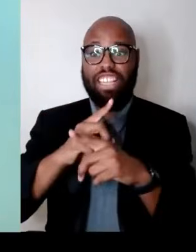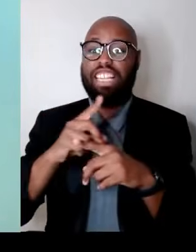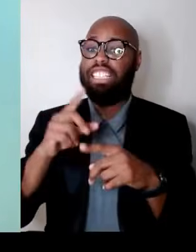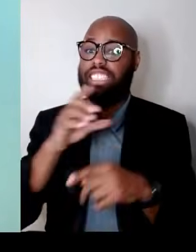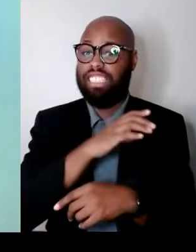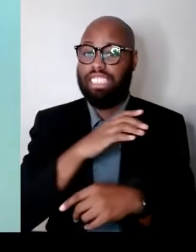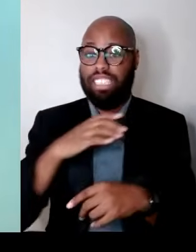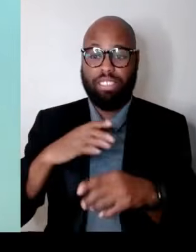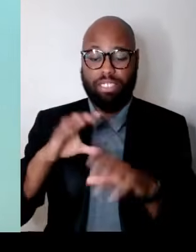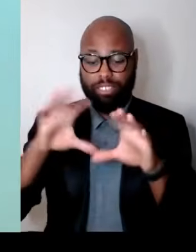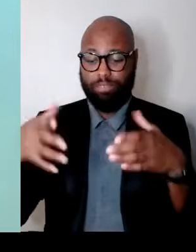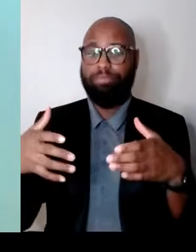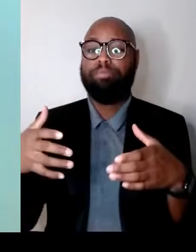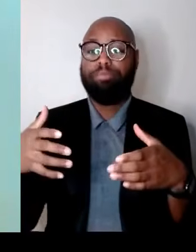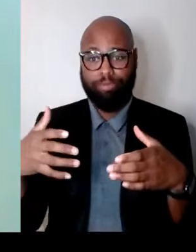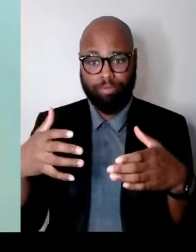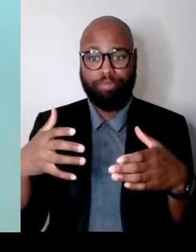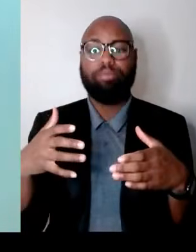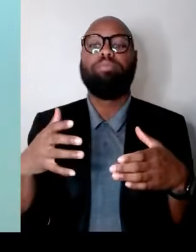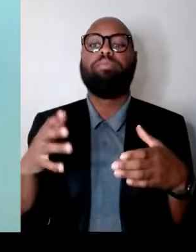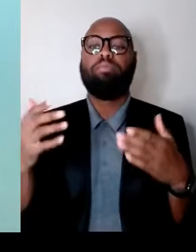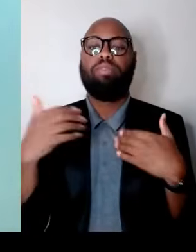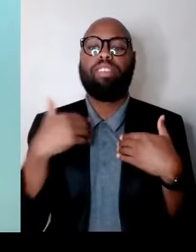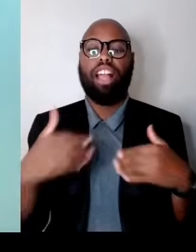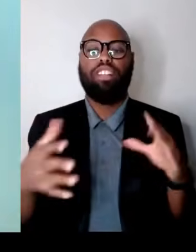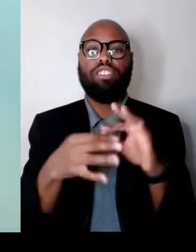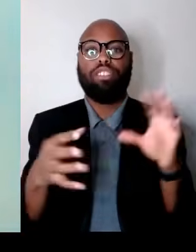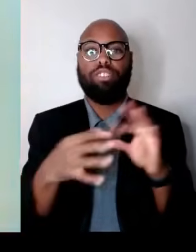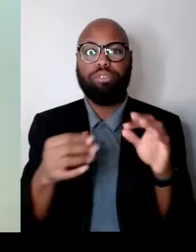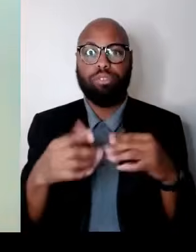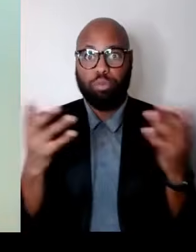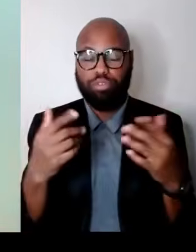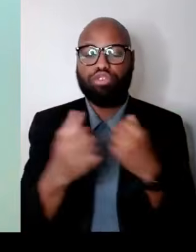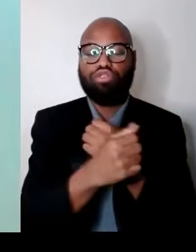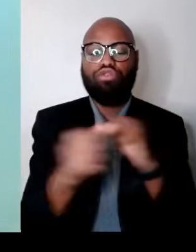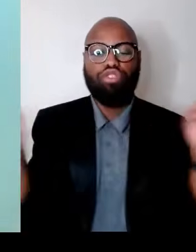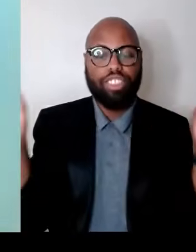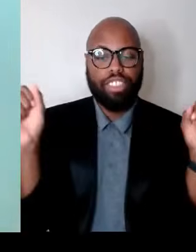of put forth the slogan that freedom is a constant struggle.